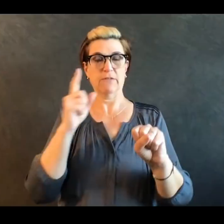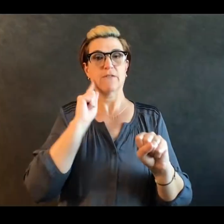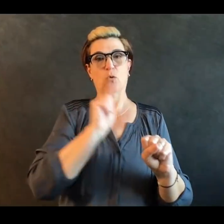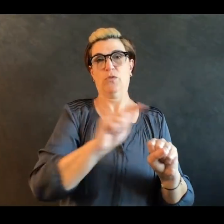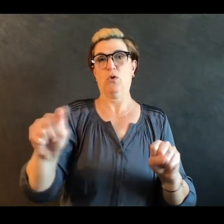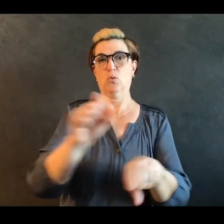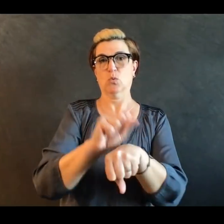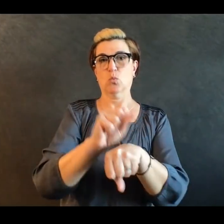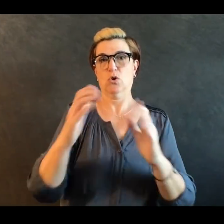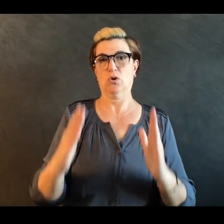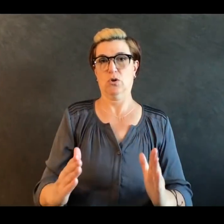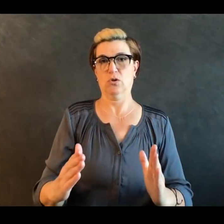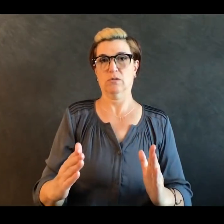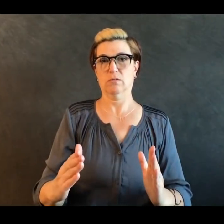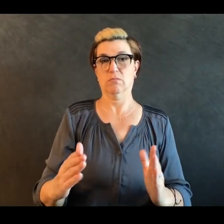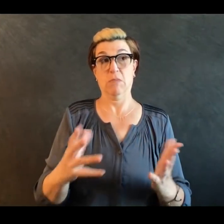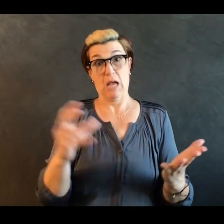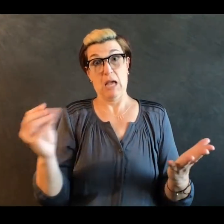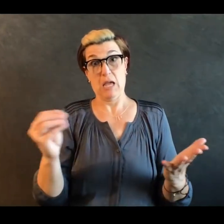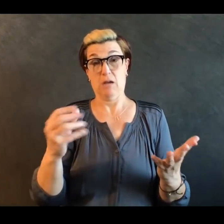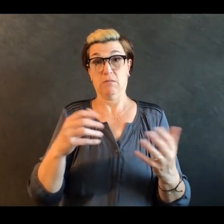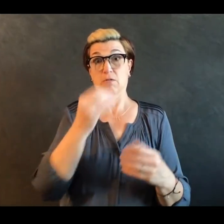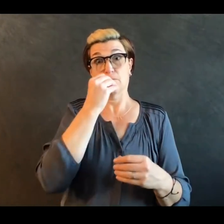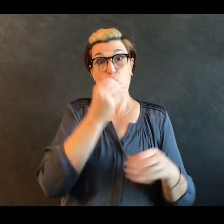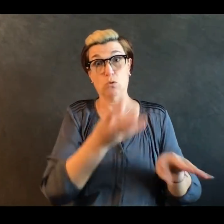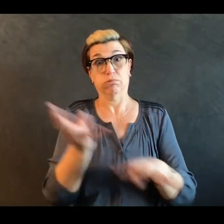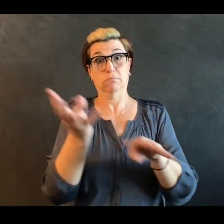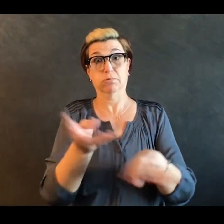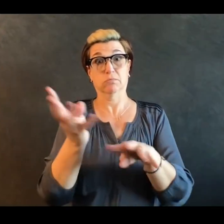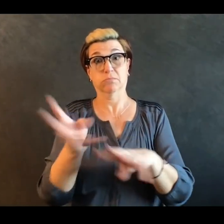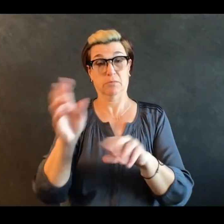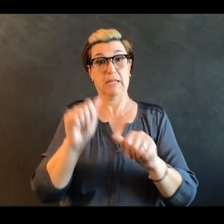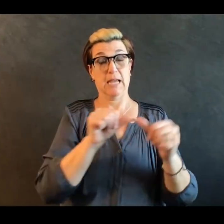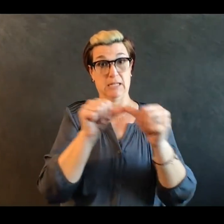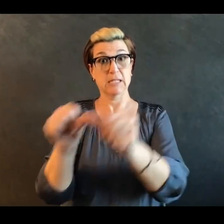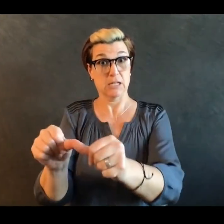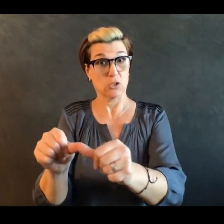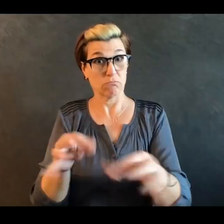throughout the Cova 19 response as we know any employee who develops symptoms